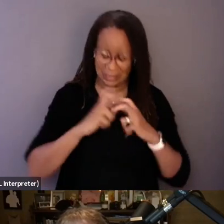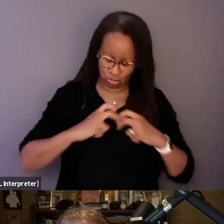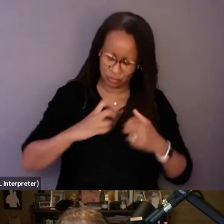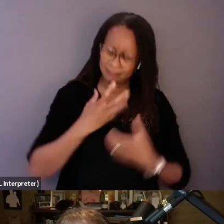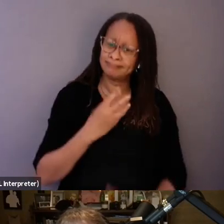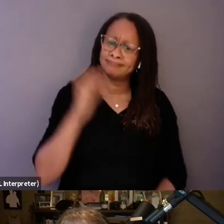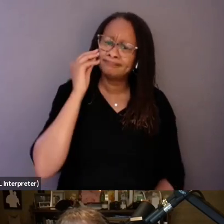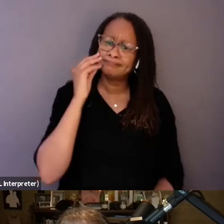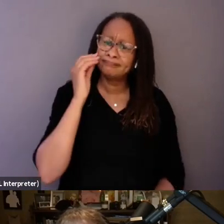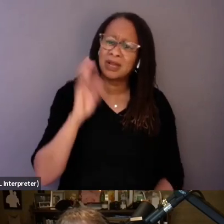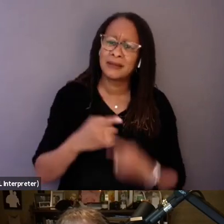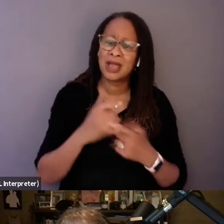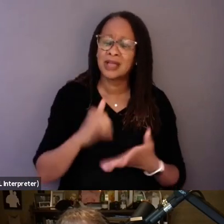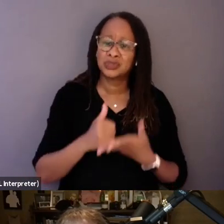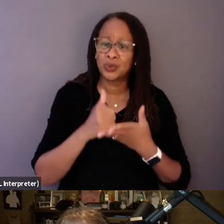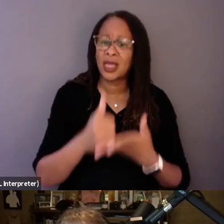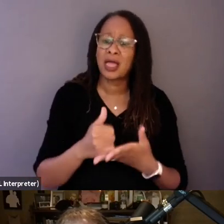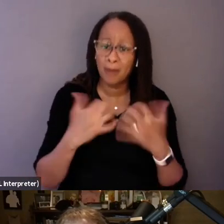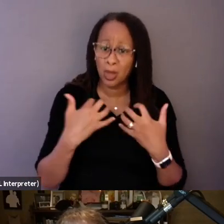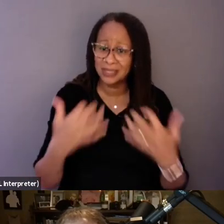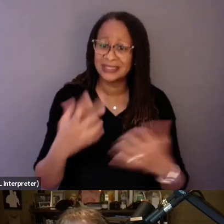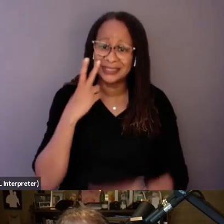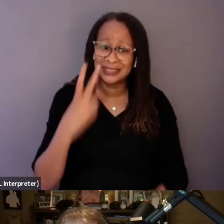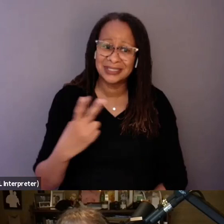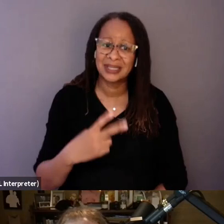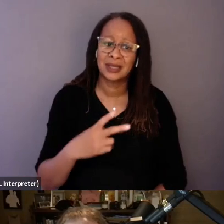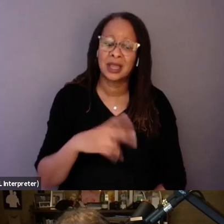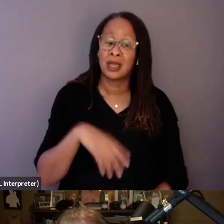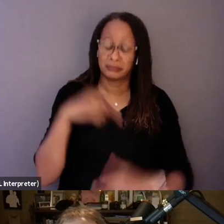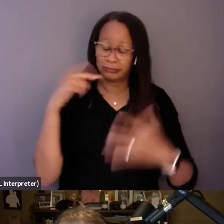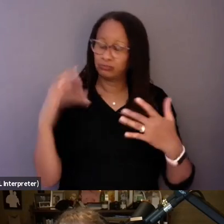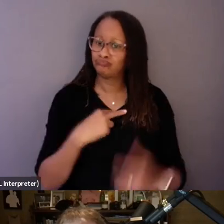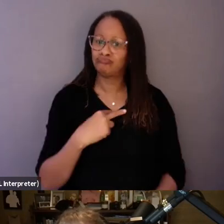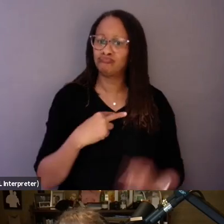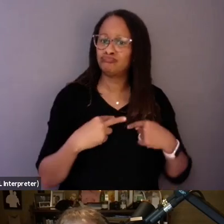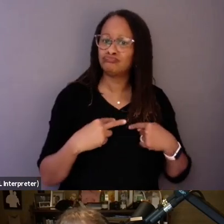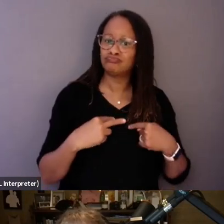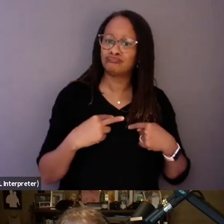I think at one point like helped audiences see right into his heart, right? That sort of beautiful dichotomy